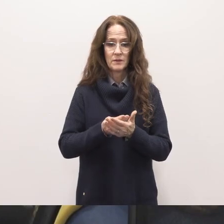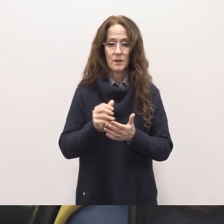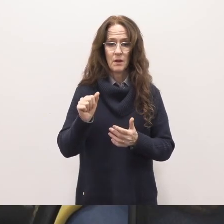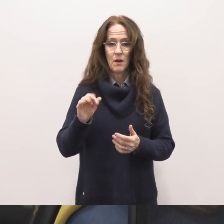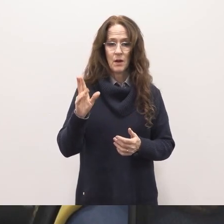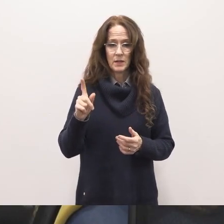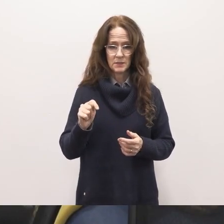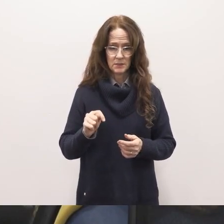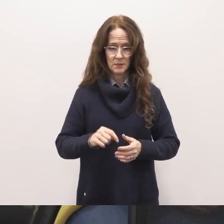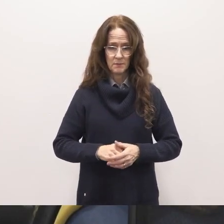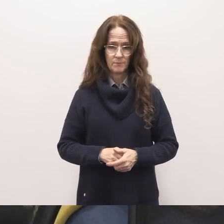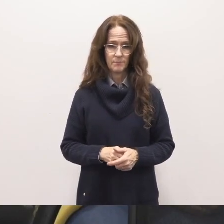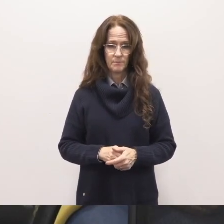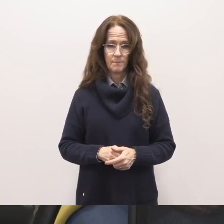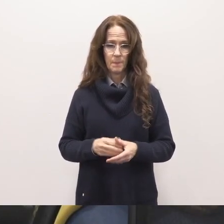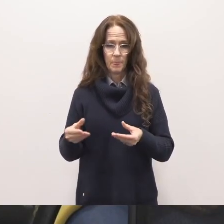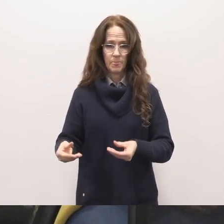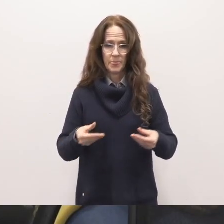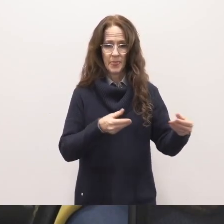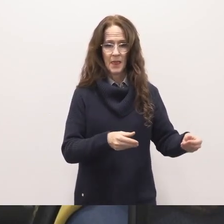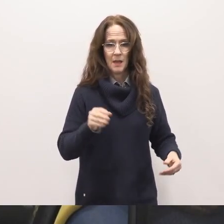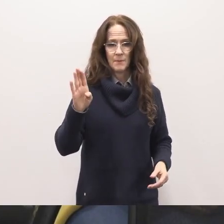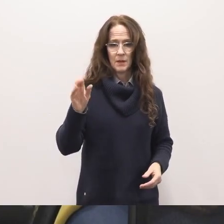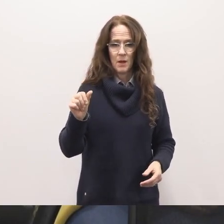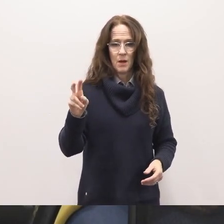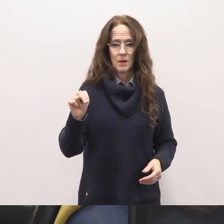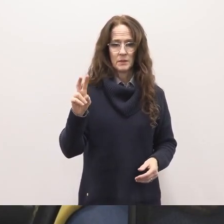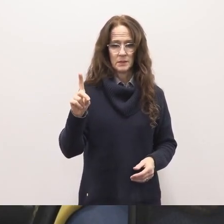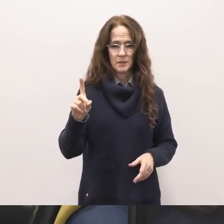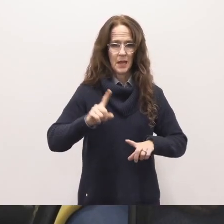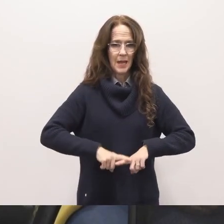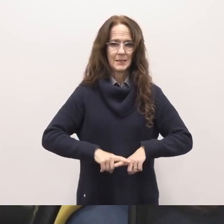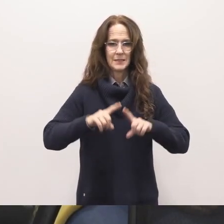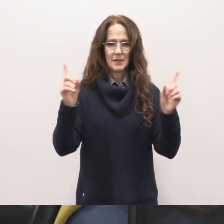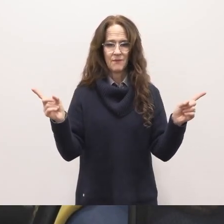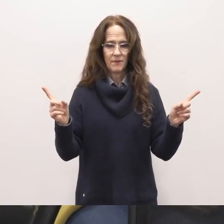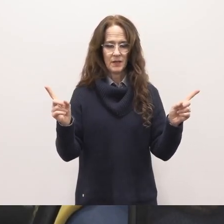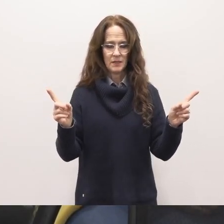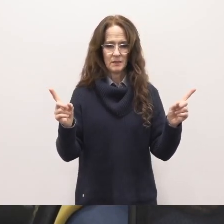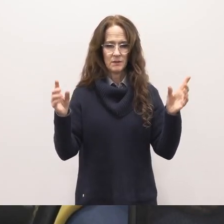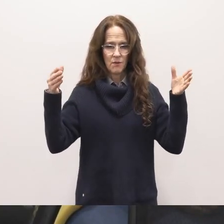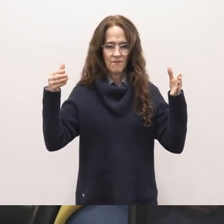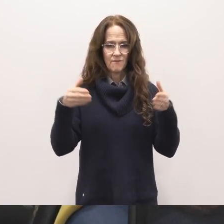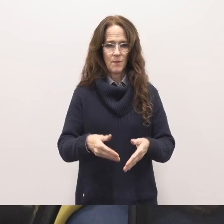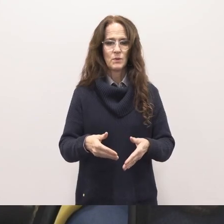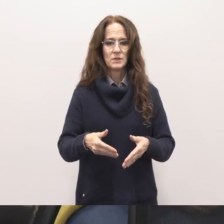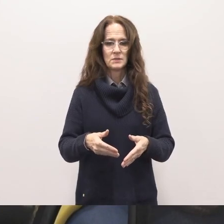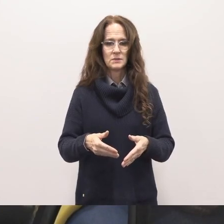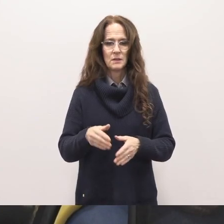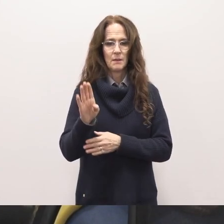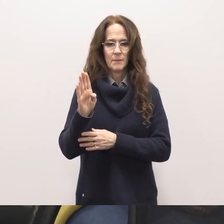The bond audit, a whole different audit, really just focused on the bond funds associated